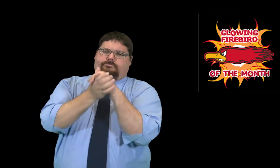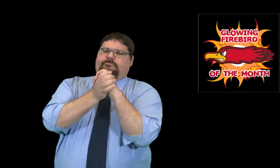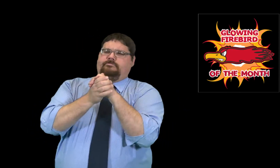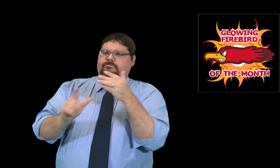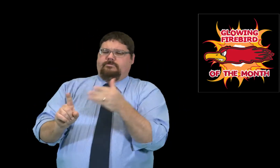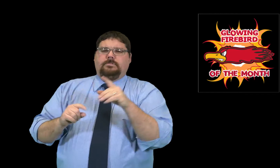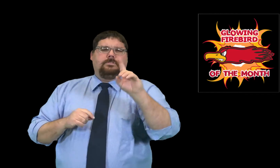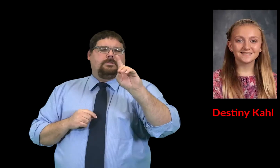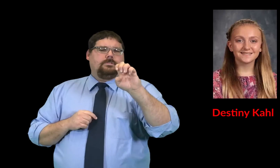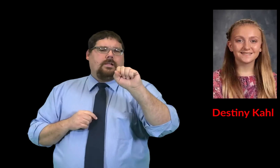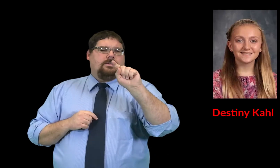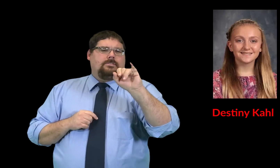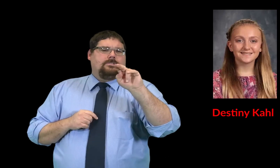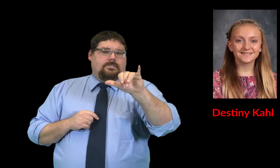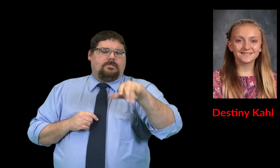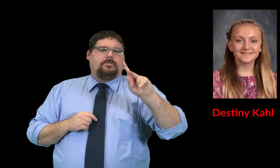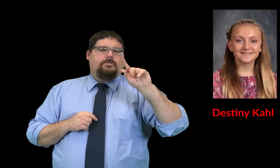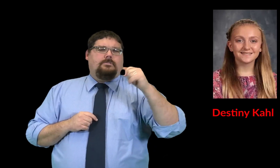Congratulations to Destiny Kahl.